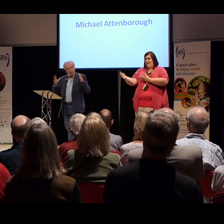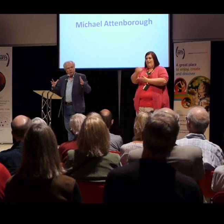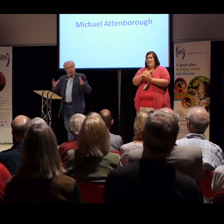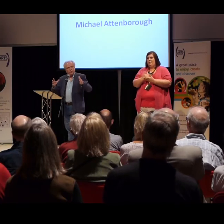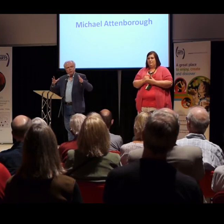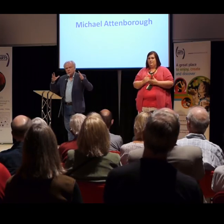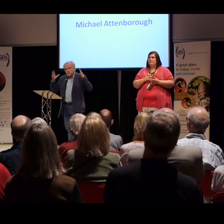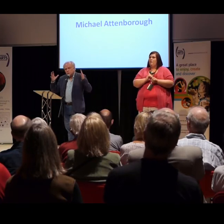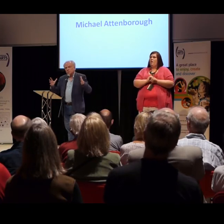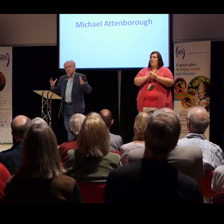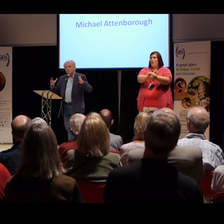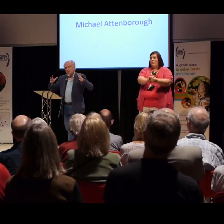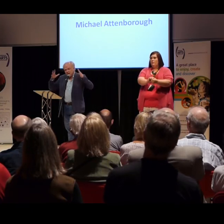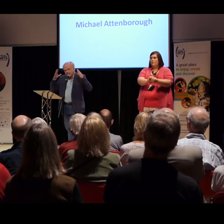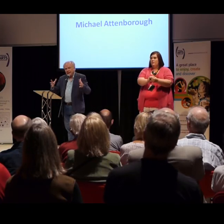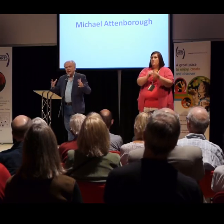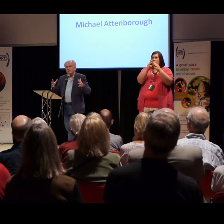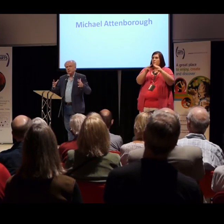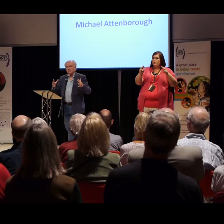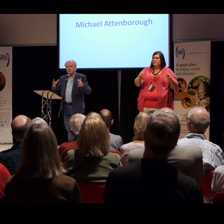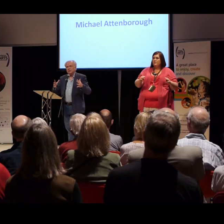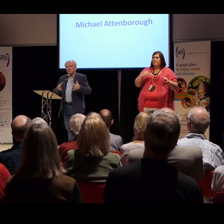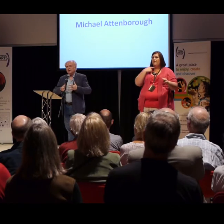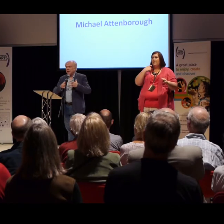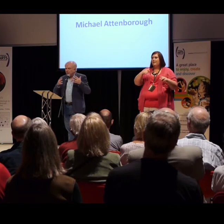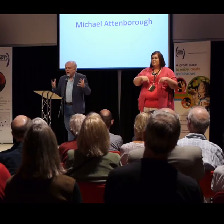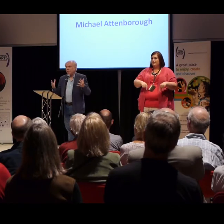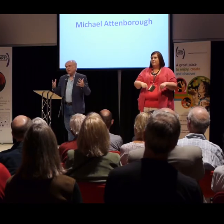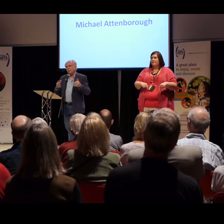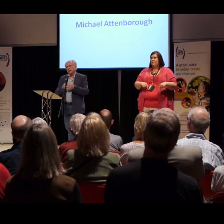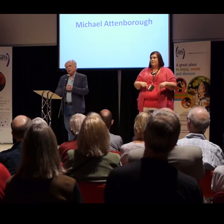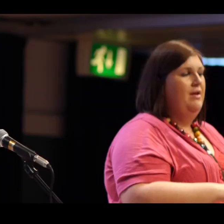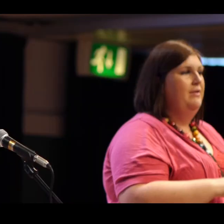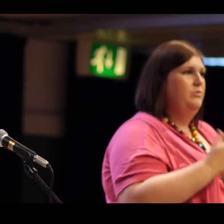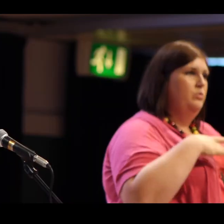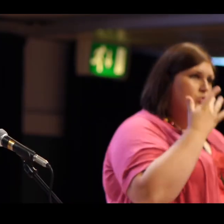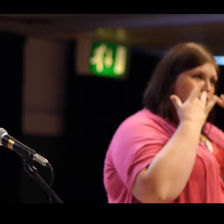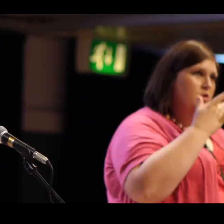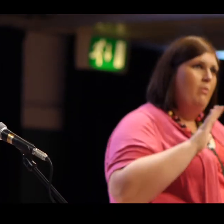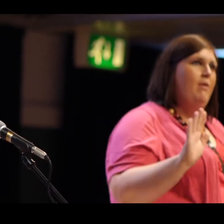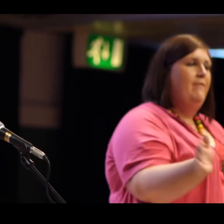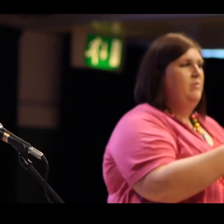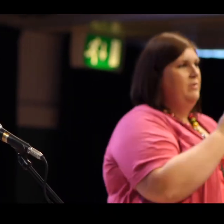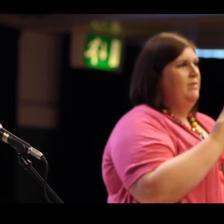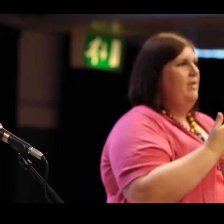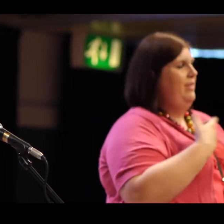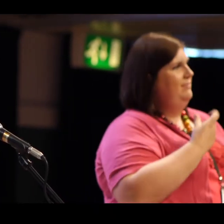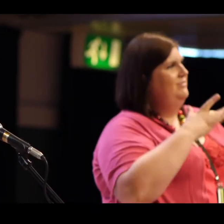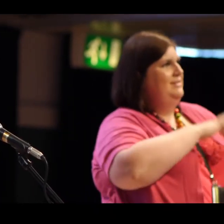on loan to a museum in Leicester, there for everybody. That's very central to his belief.